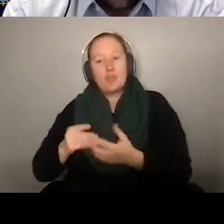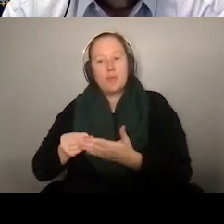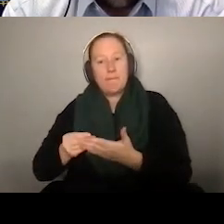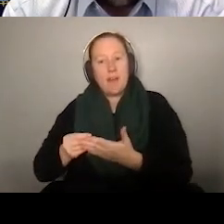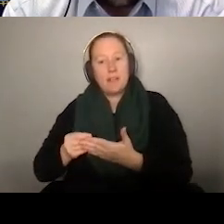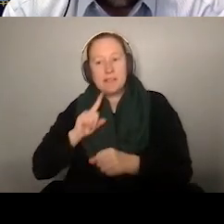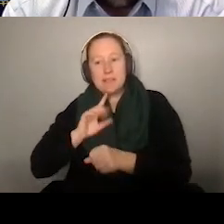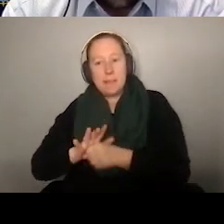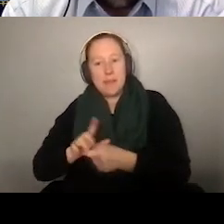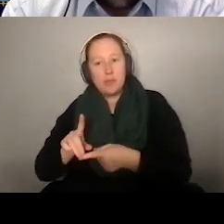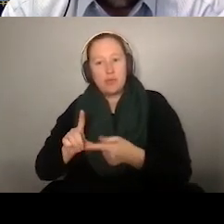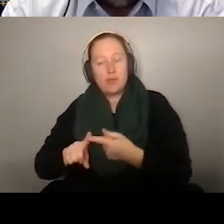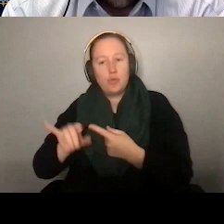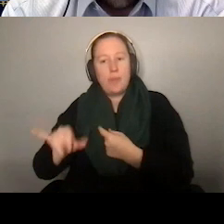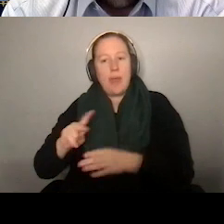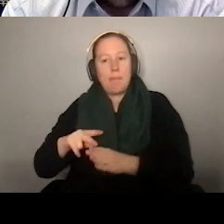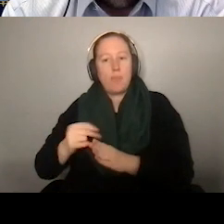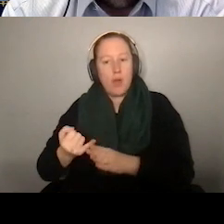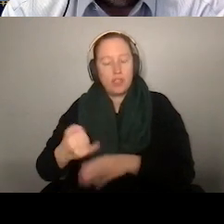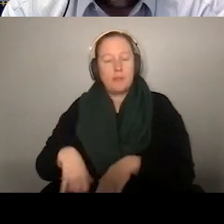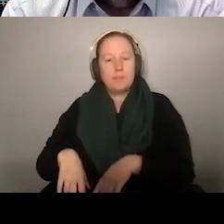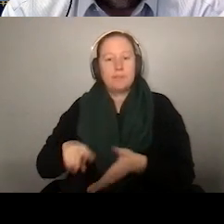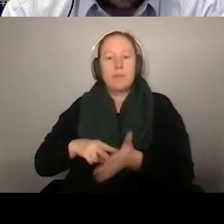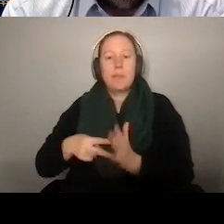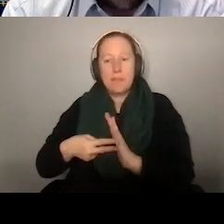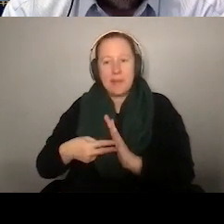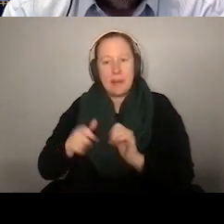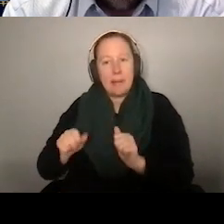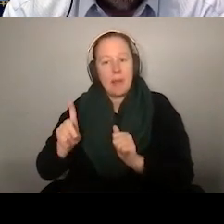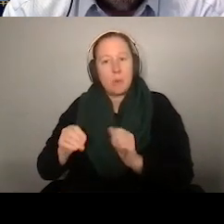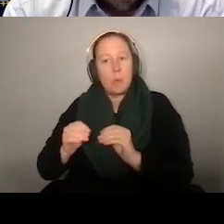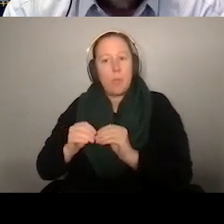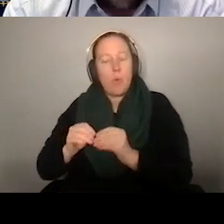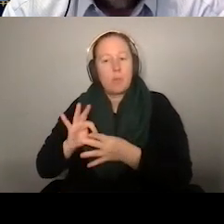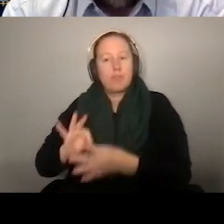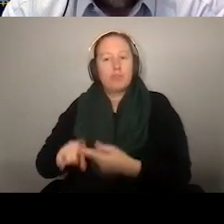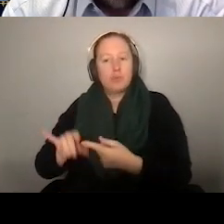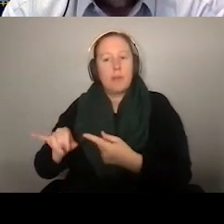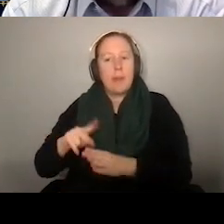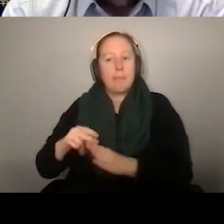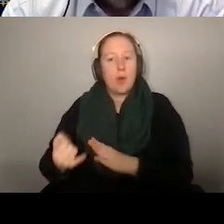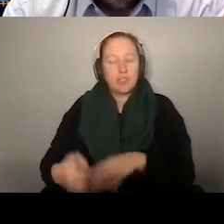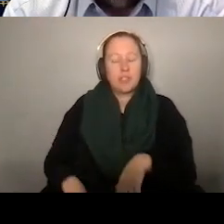thus being used to further project objectives. Effort should be made to avoid having